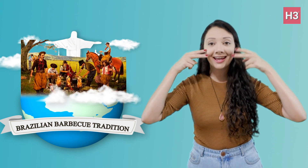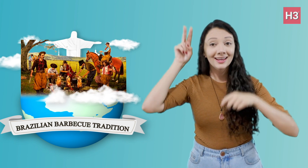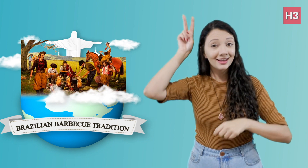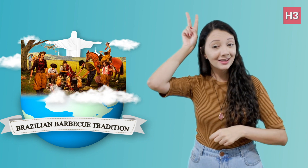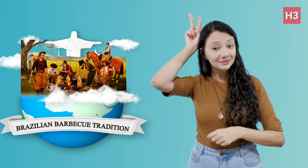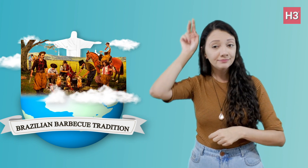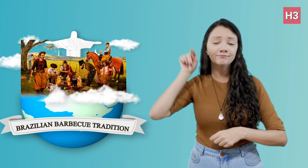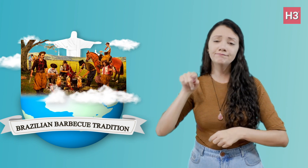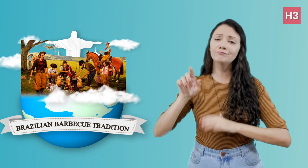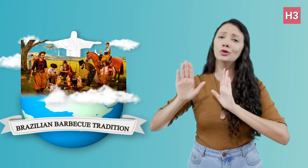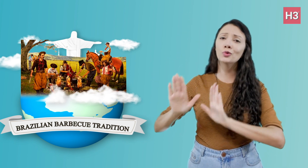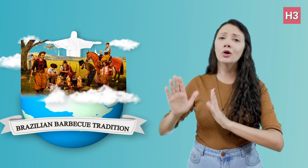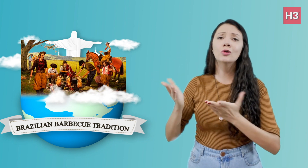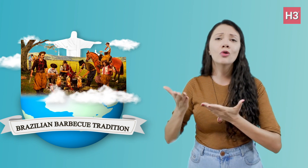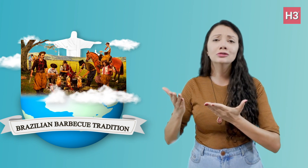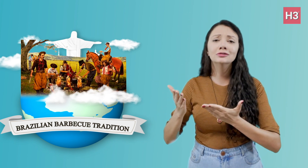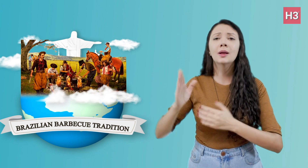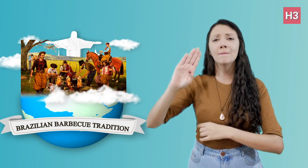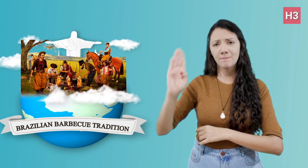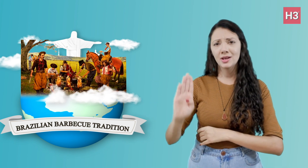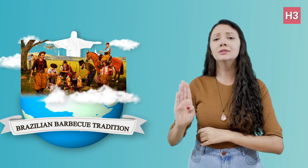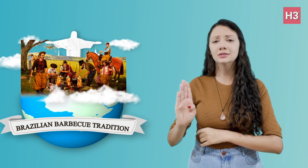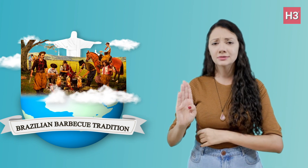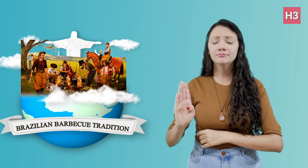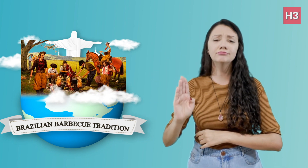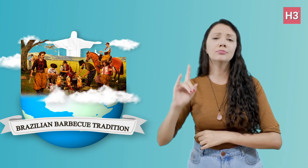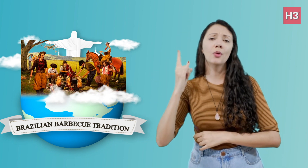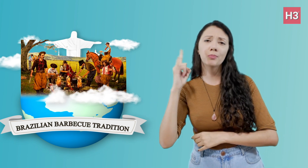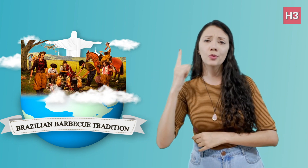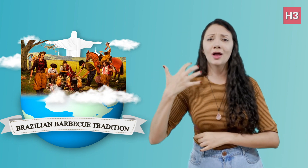It is believed the Indians who inhabited Brazil,